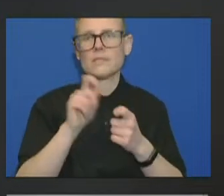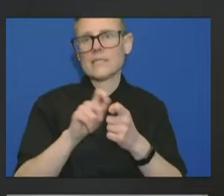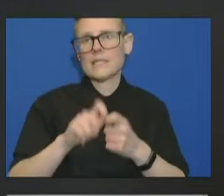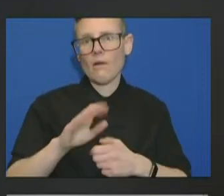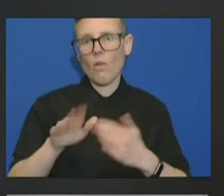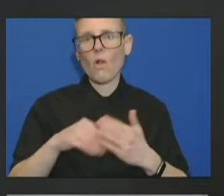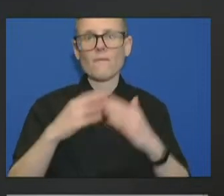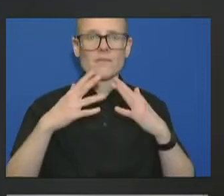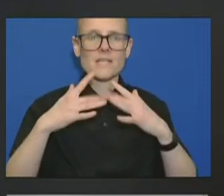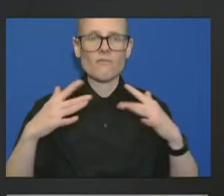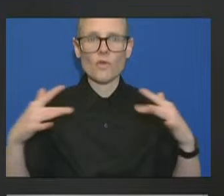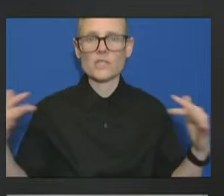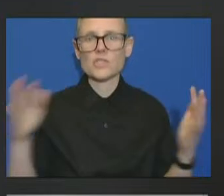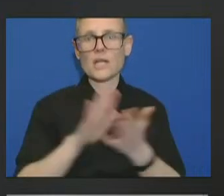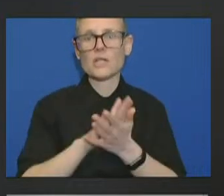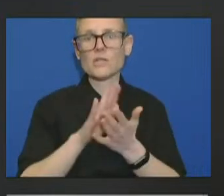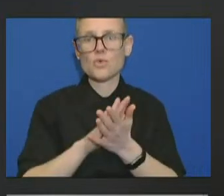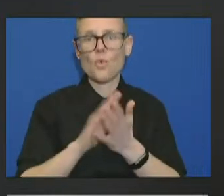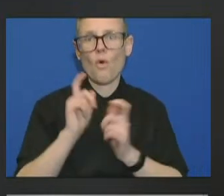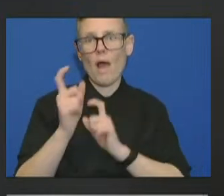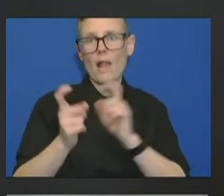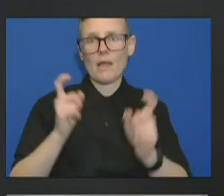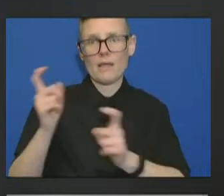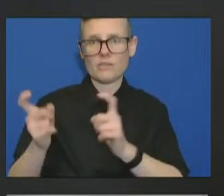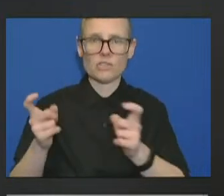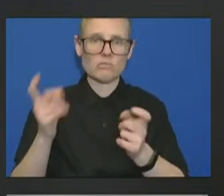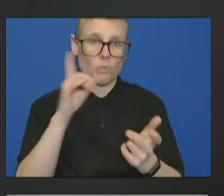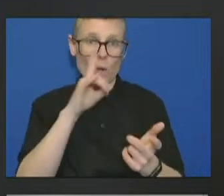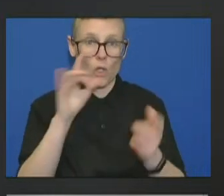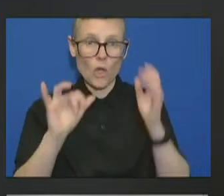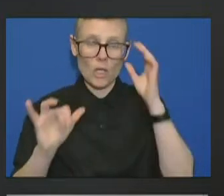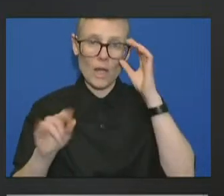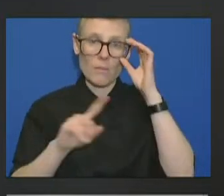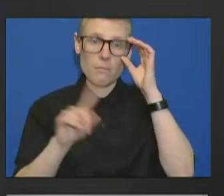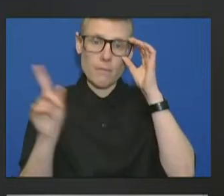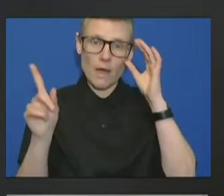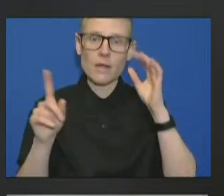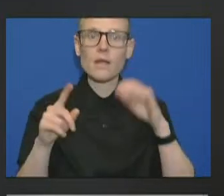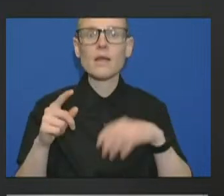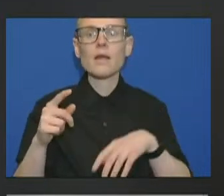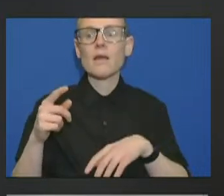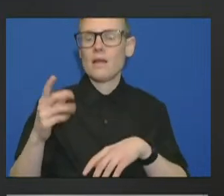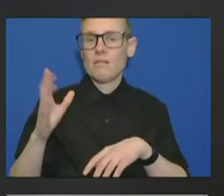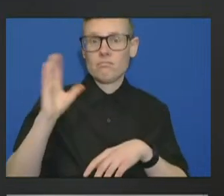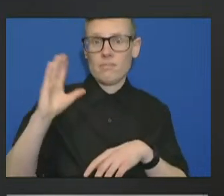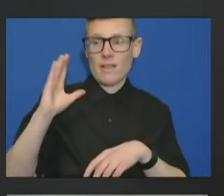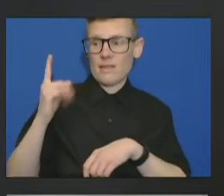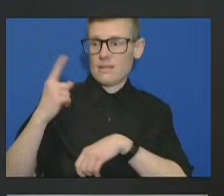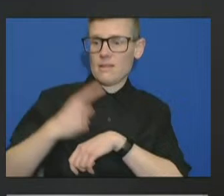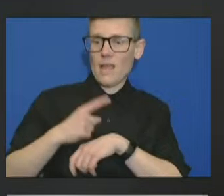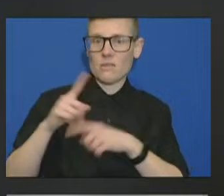chart a couple slides later that will detail what our, our differentiated school based